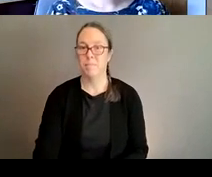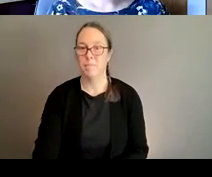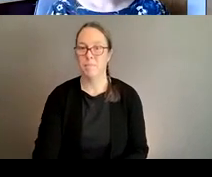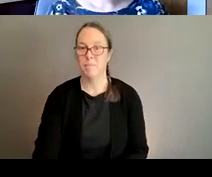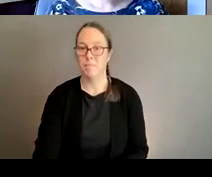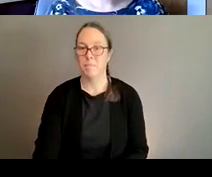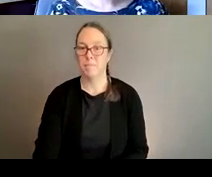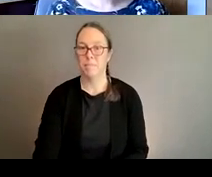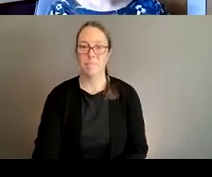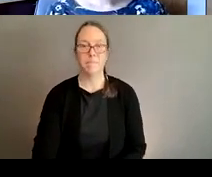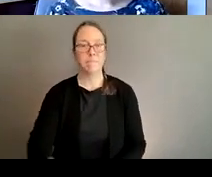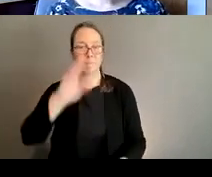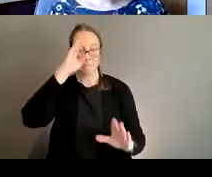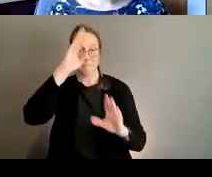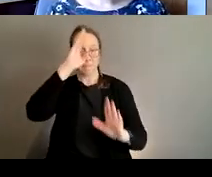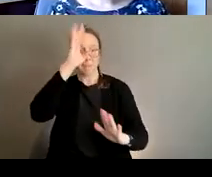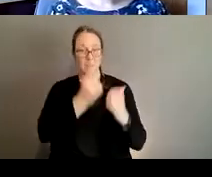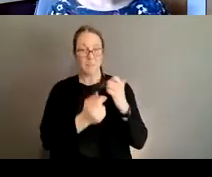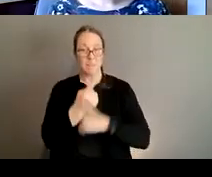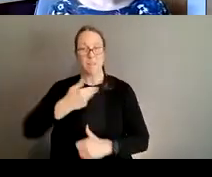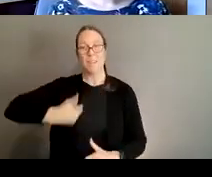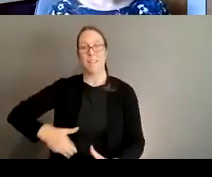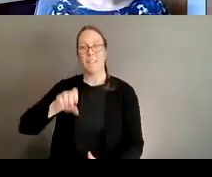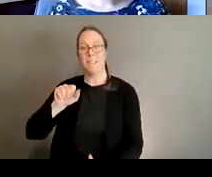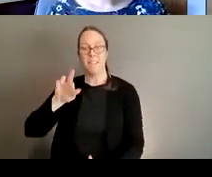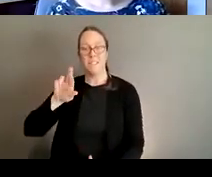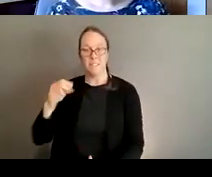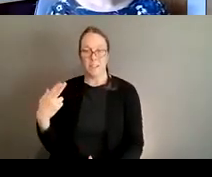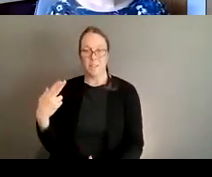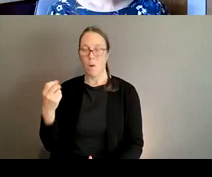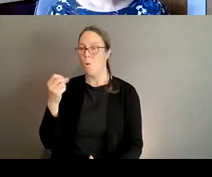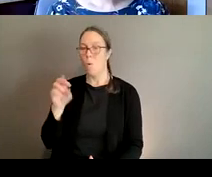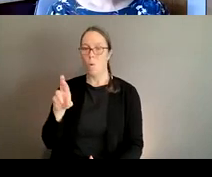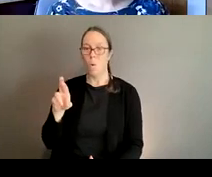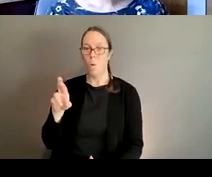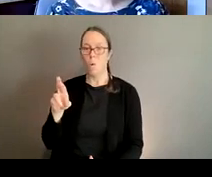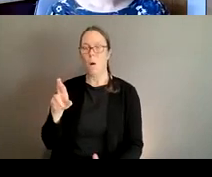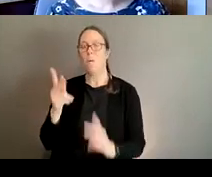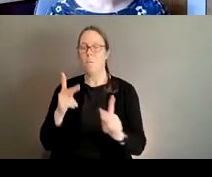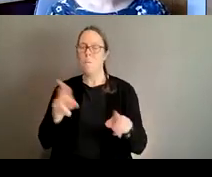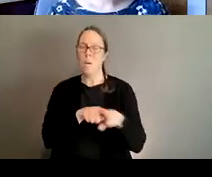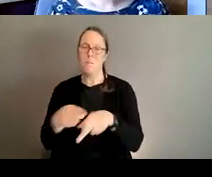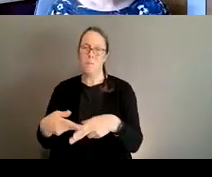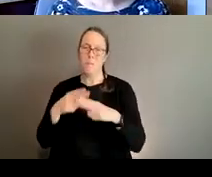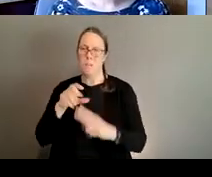Hi, everybody. My name is Sarah or I'm also known as S-A Corrin. I am the